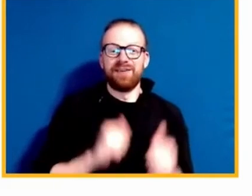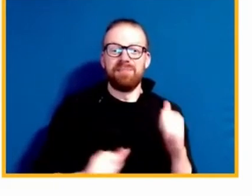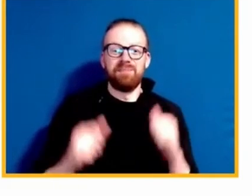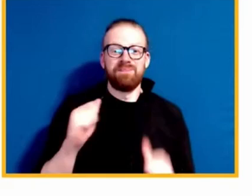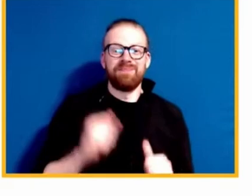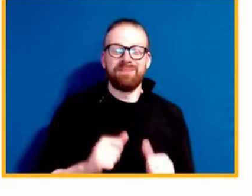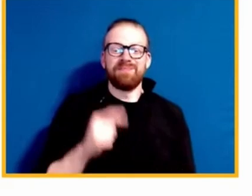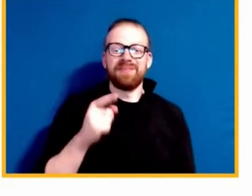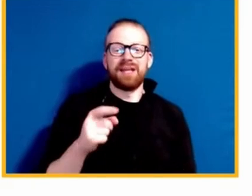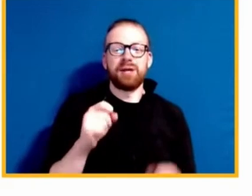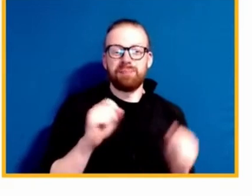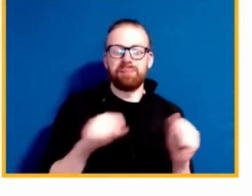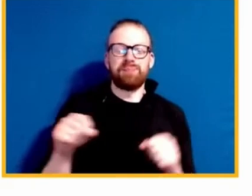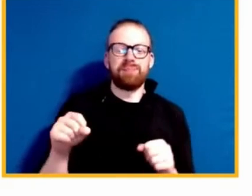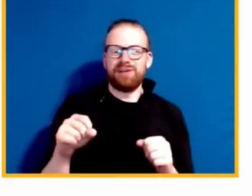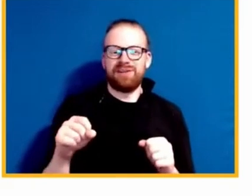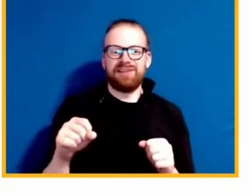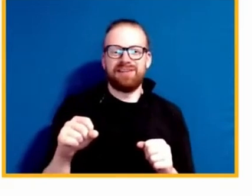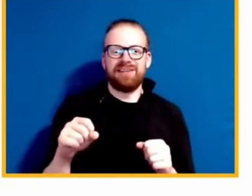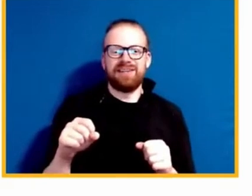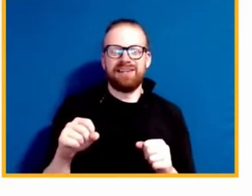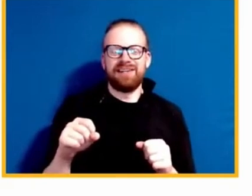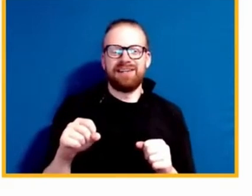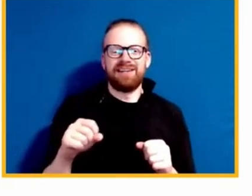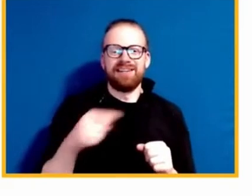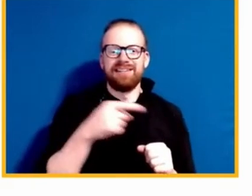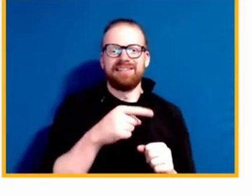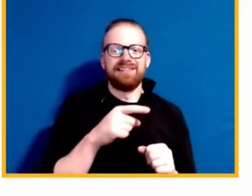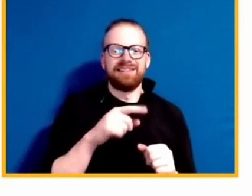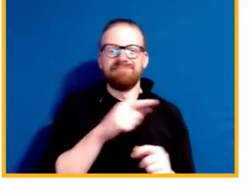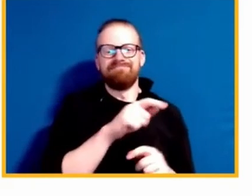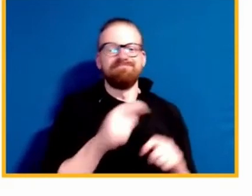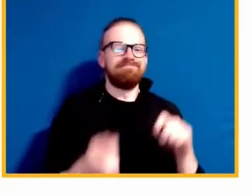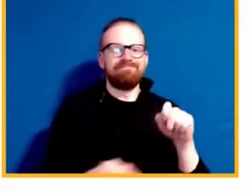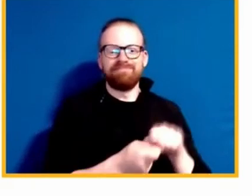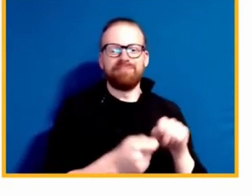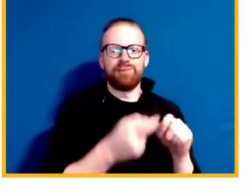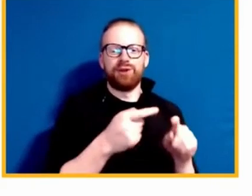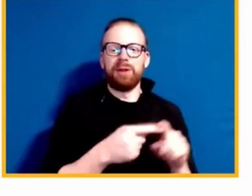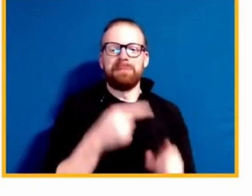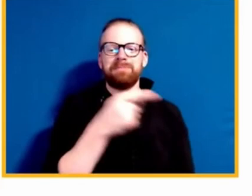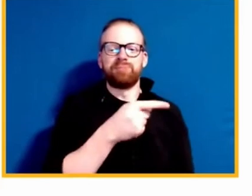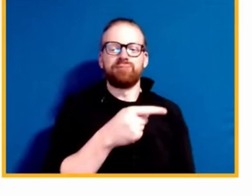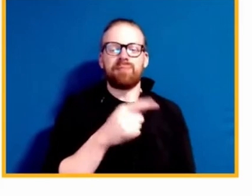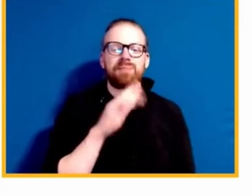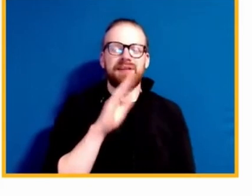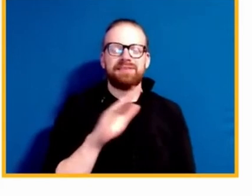seems that Kendi probably just sabotaged Beta's feed so Kendi gets in on this prime performance.